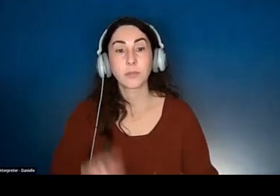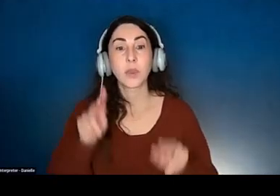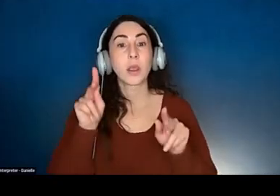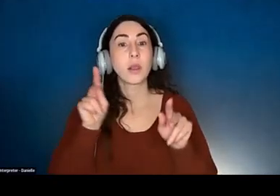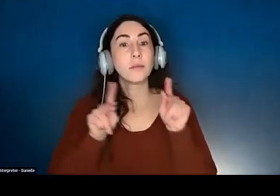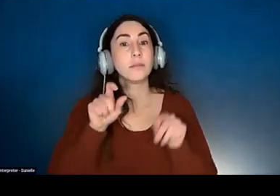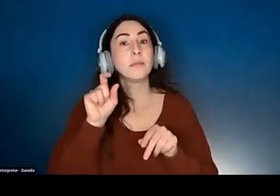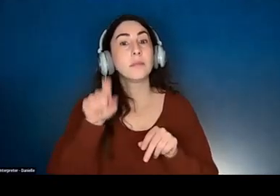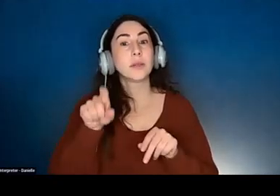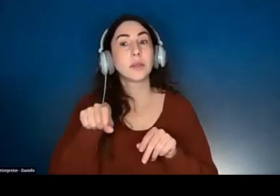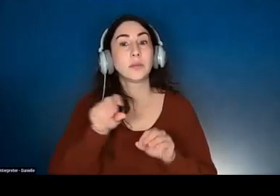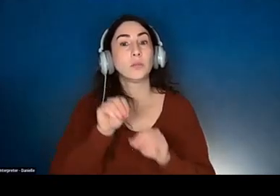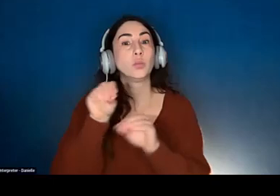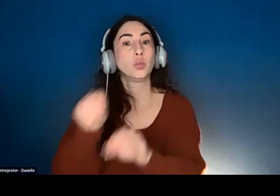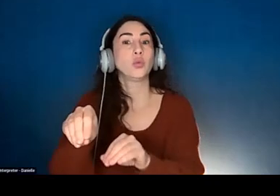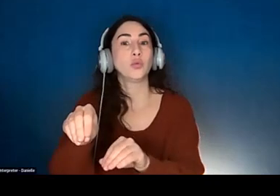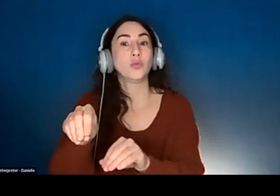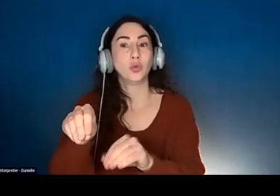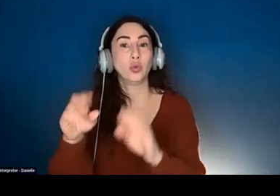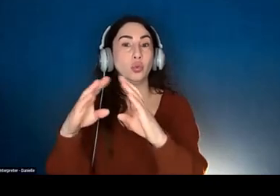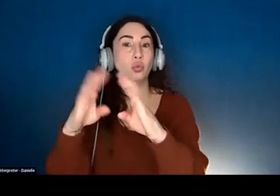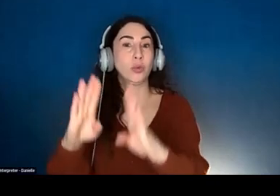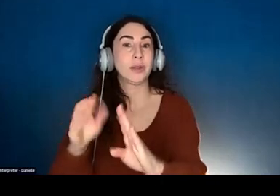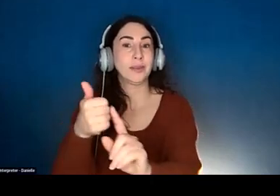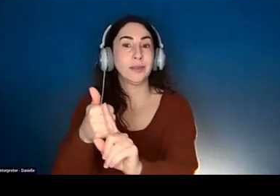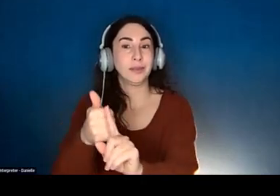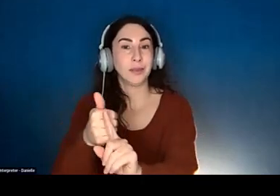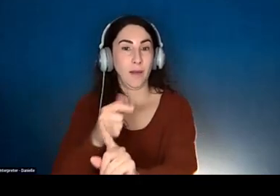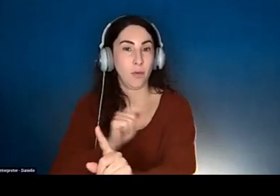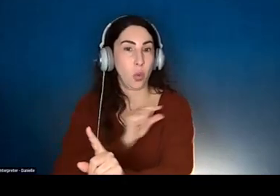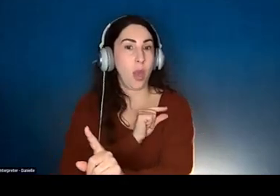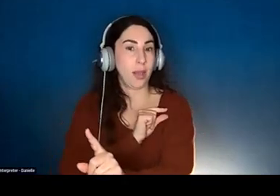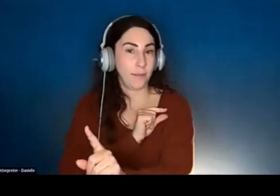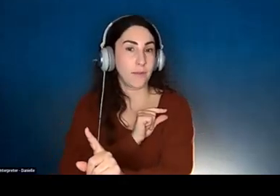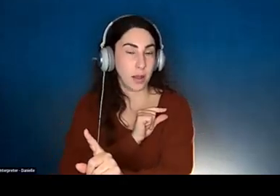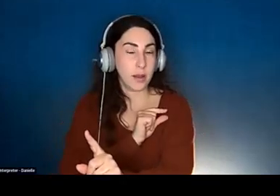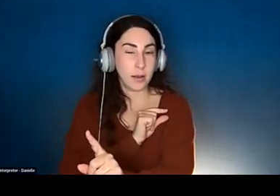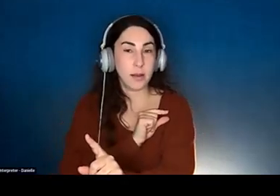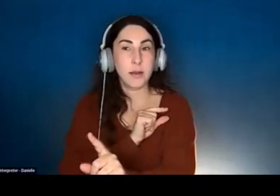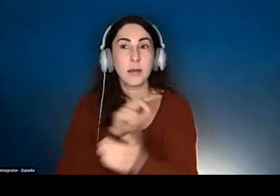in the community. So these include homes or